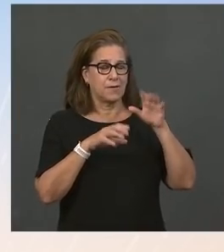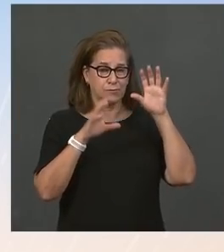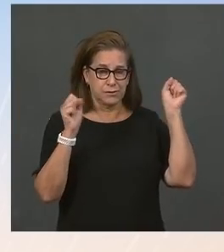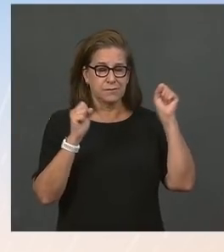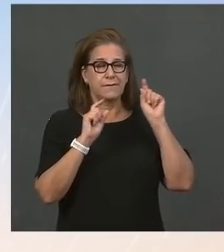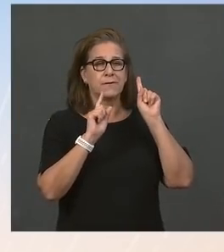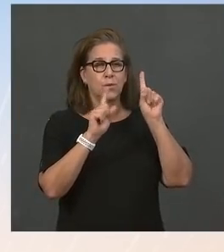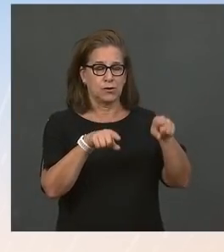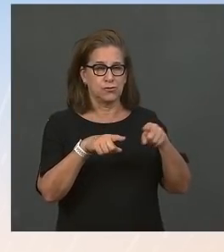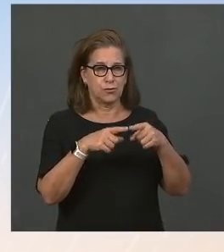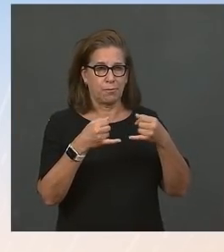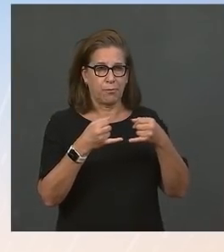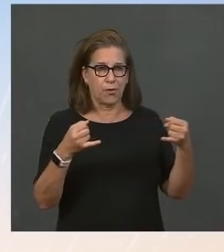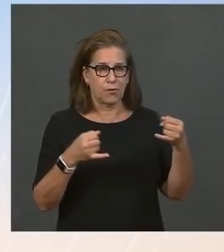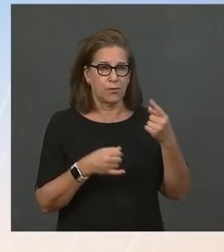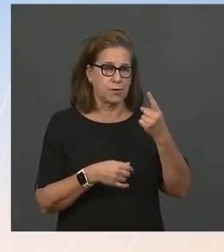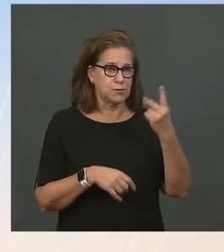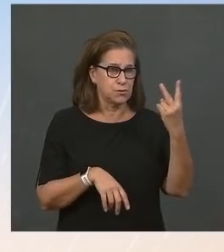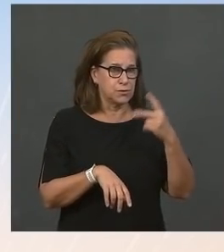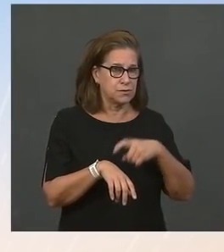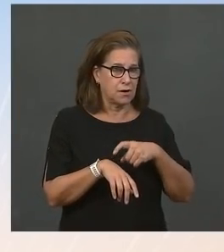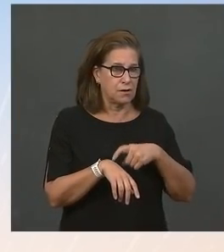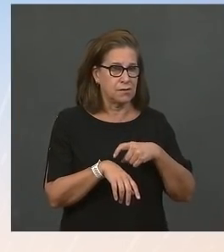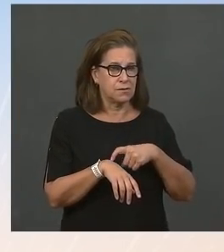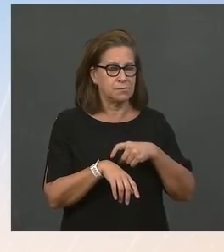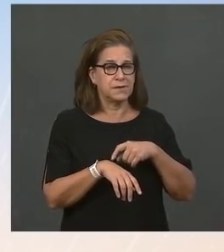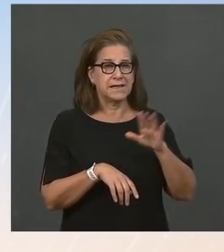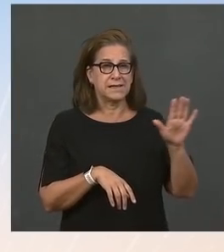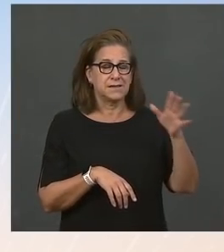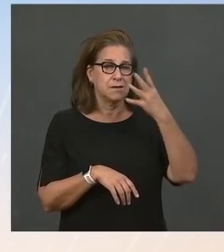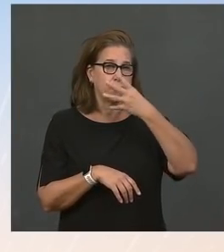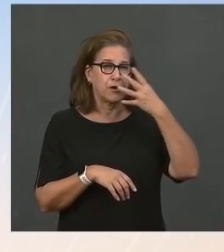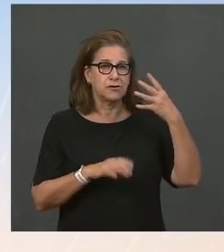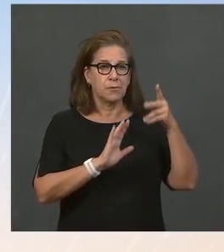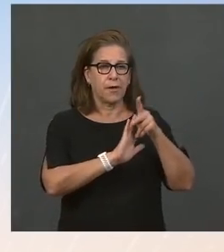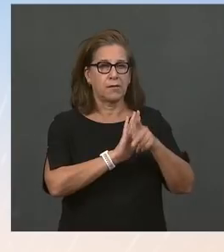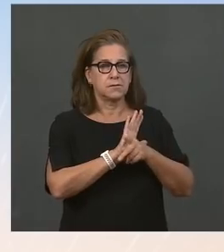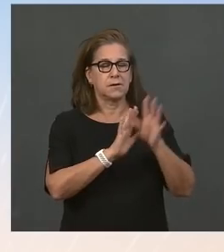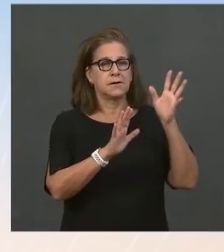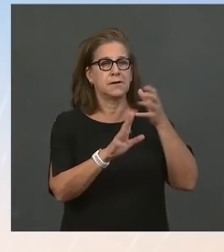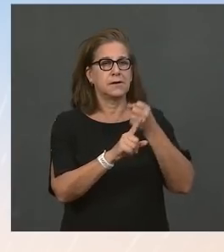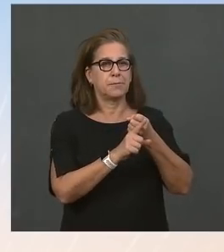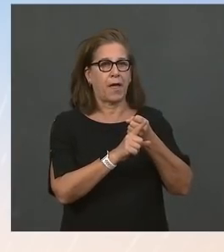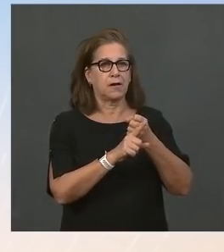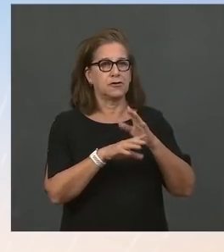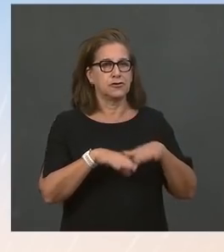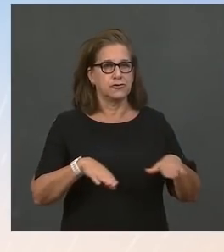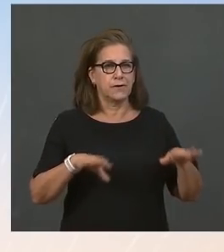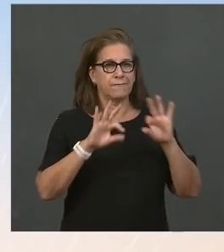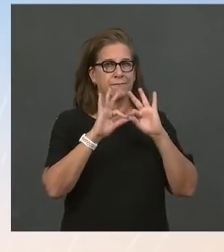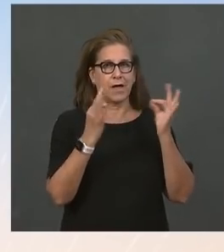policy result, Peter? That immigration policy resulted in separating kids from their parents, building a border wall that's feckless